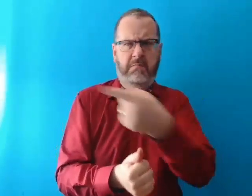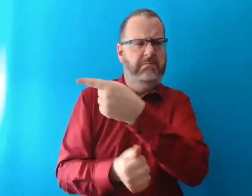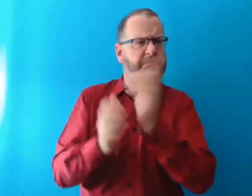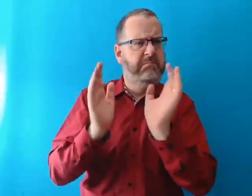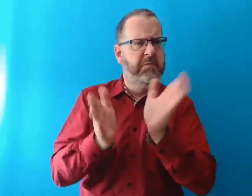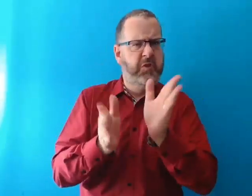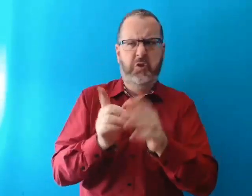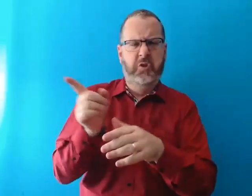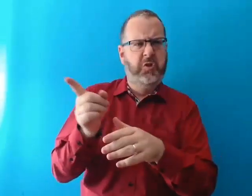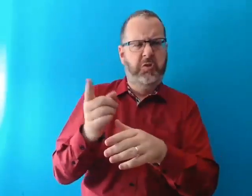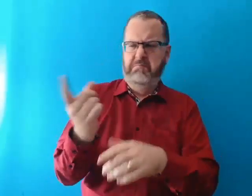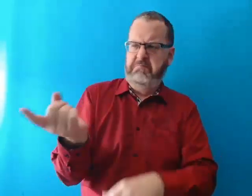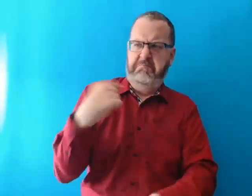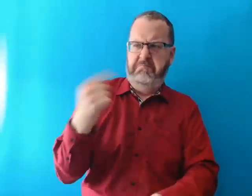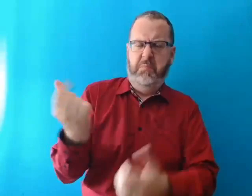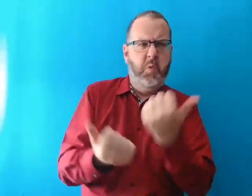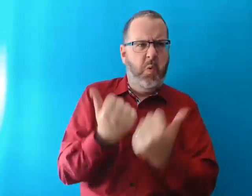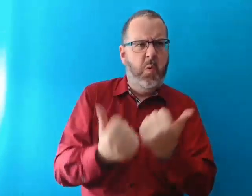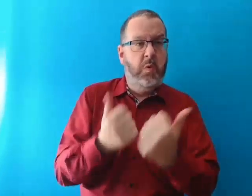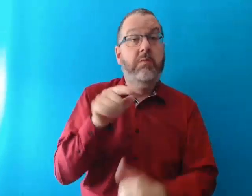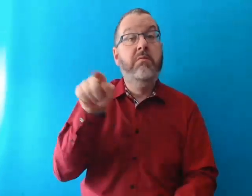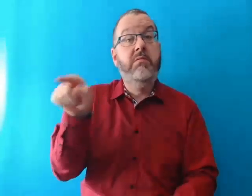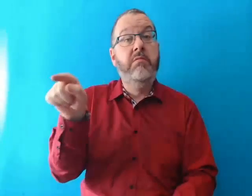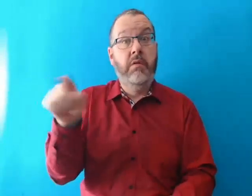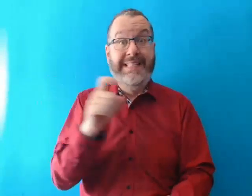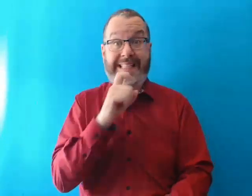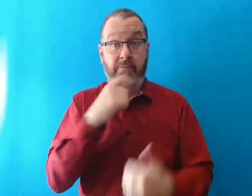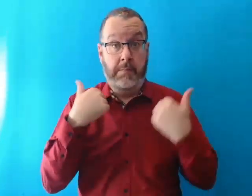It appeared that Martin had again accused another man –